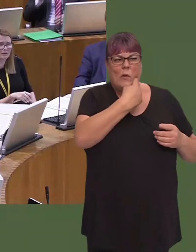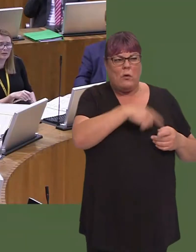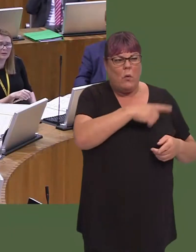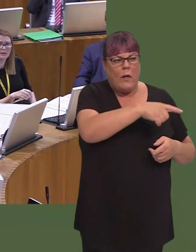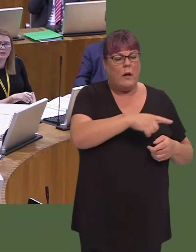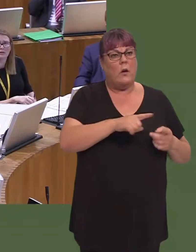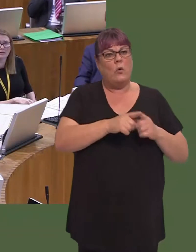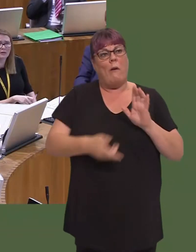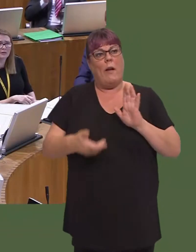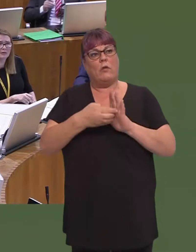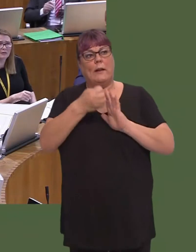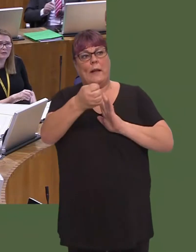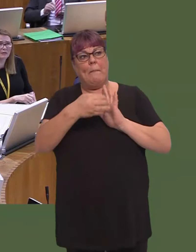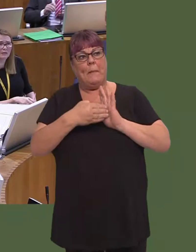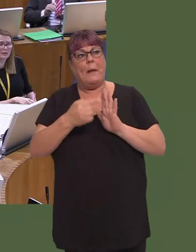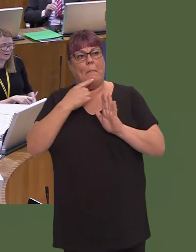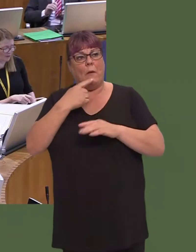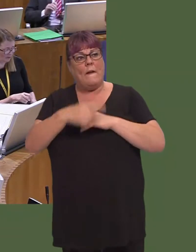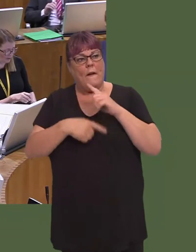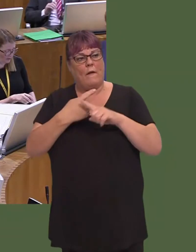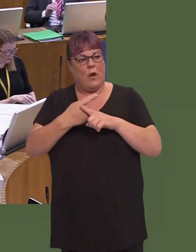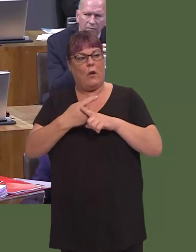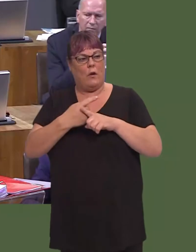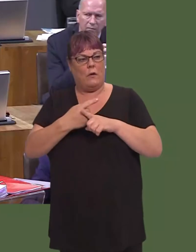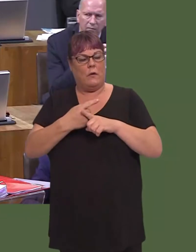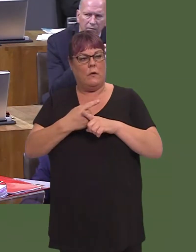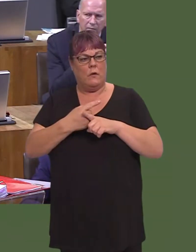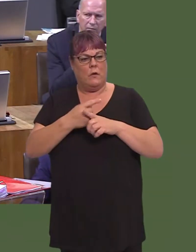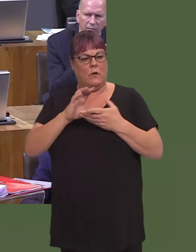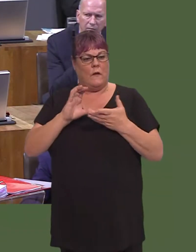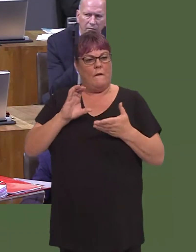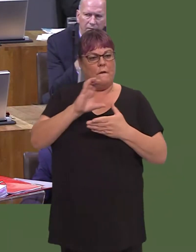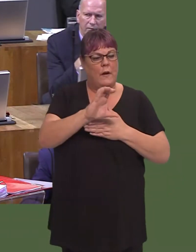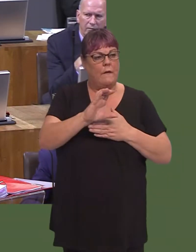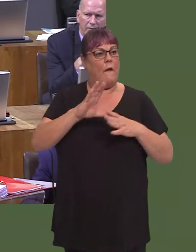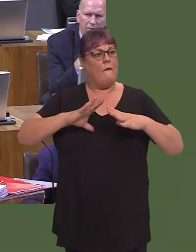got to poweróand there were seven of them to begin with, and there are four of them